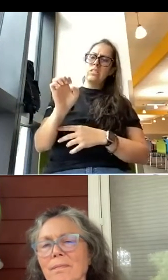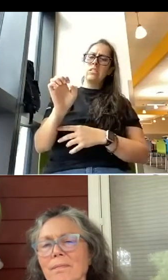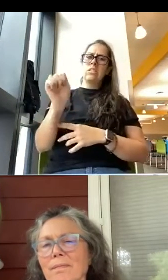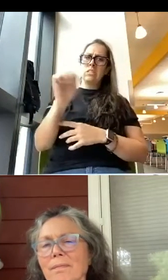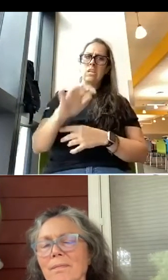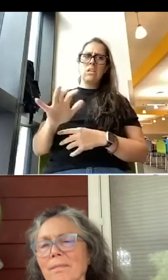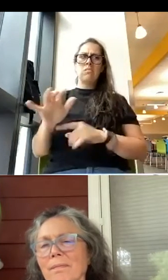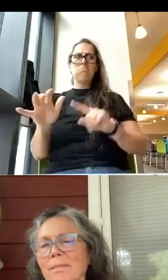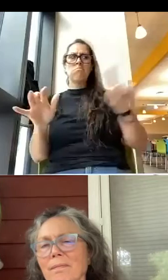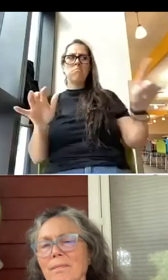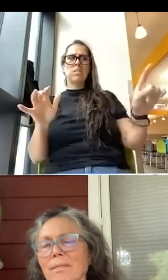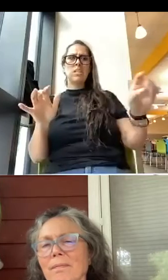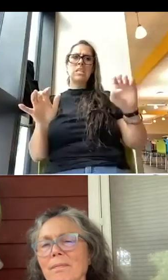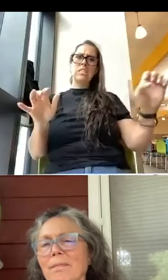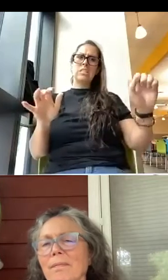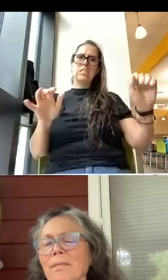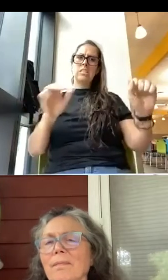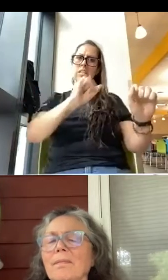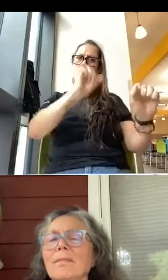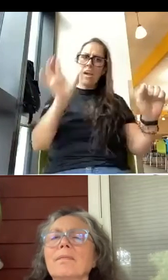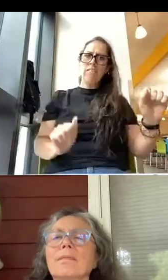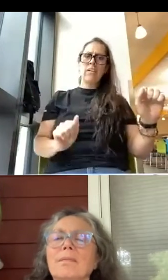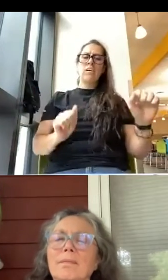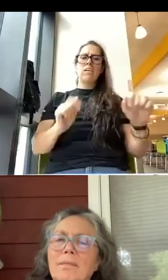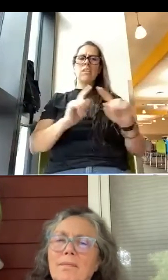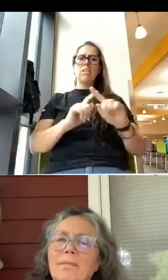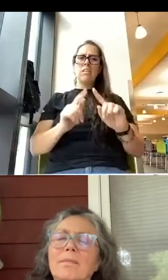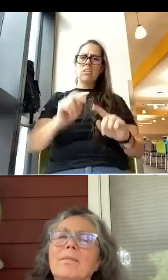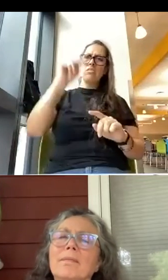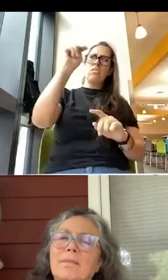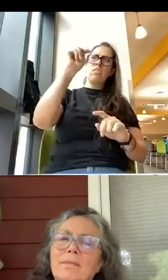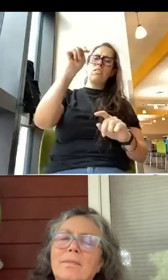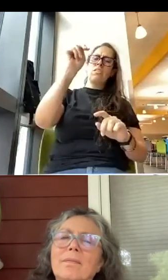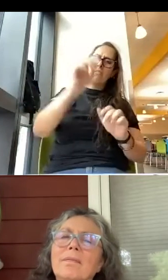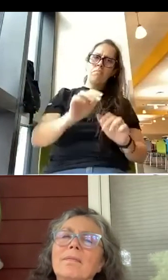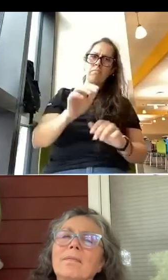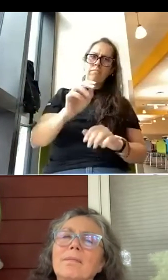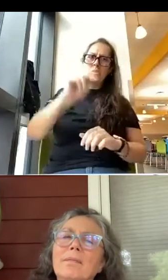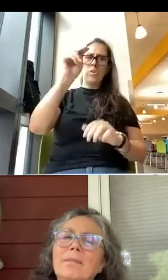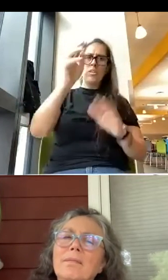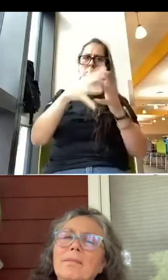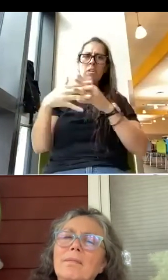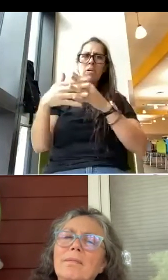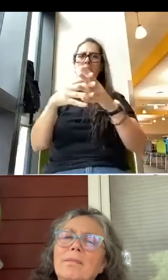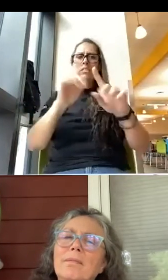related to people in North America, you know, whereas like people in Central Asia or more, you know, but but but, they're all they're all connected,